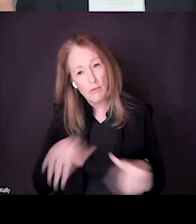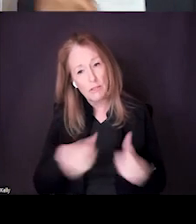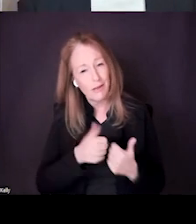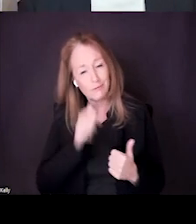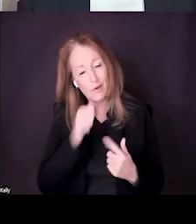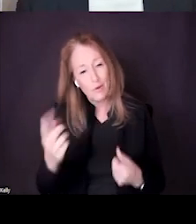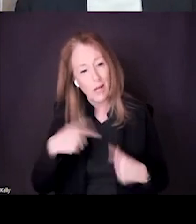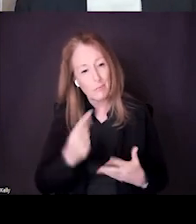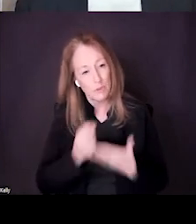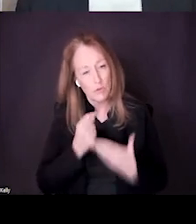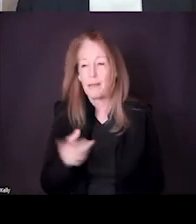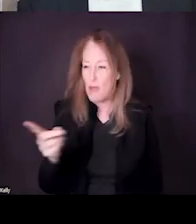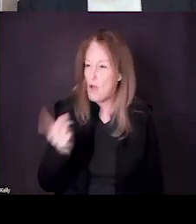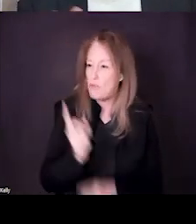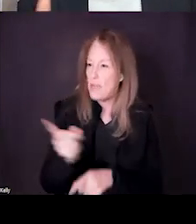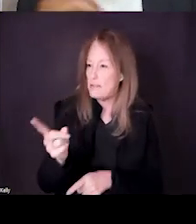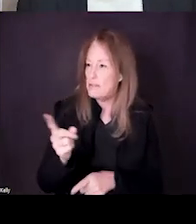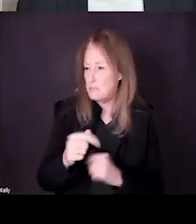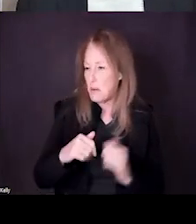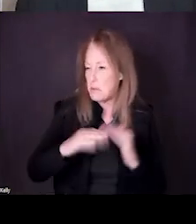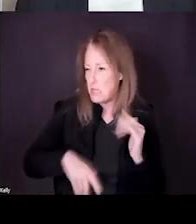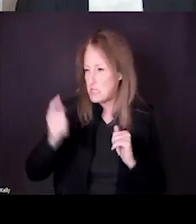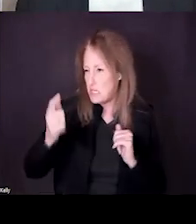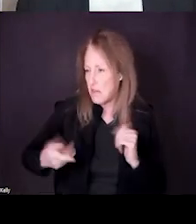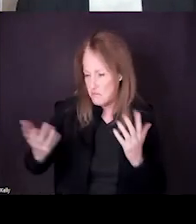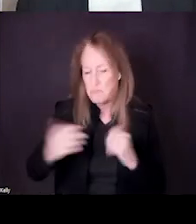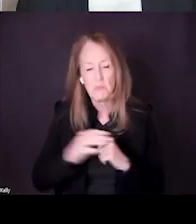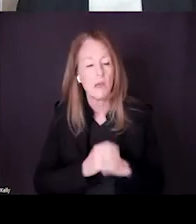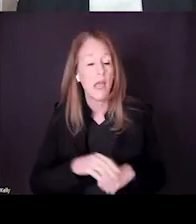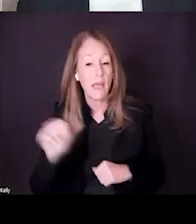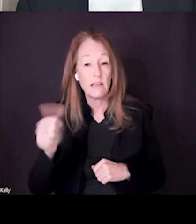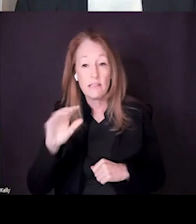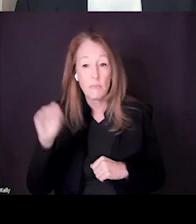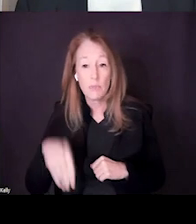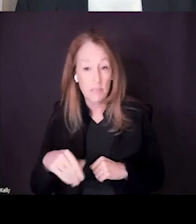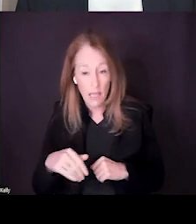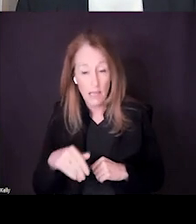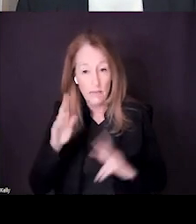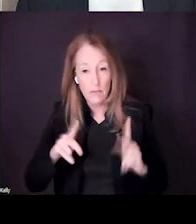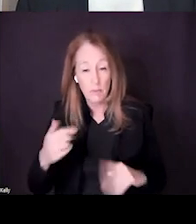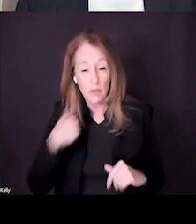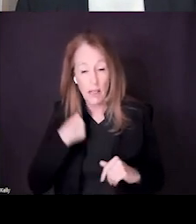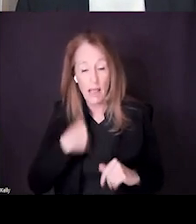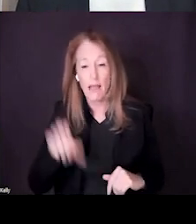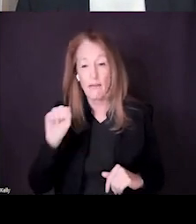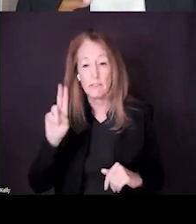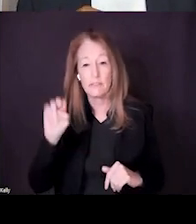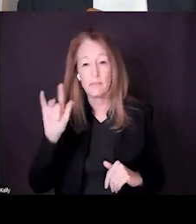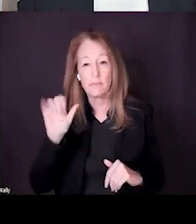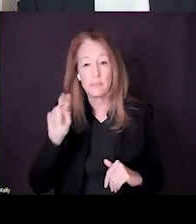LESS THAN HALF THE PEOPLE. YOU WOULD SAY THAT PEOPLE DON'T